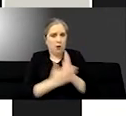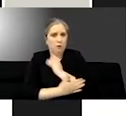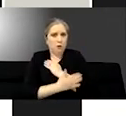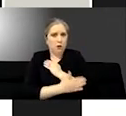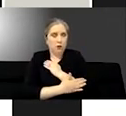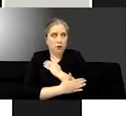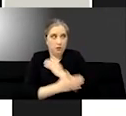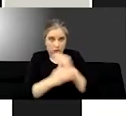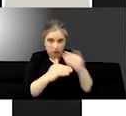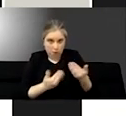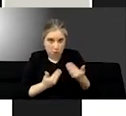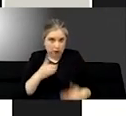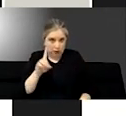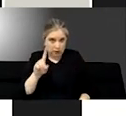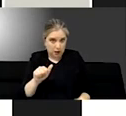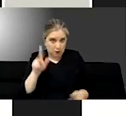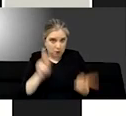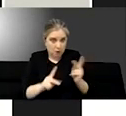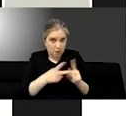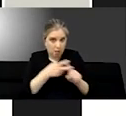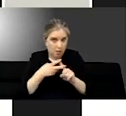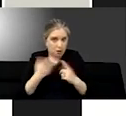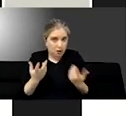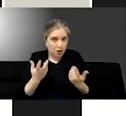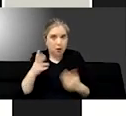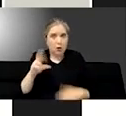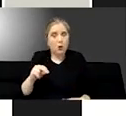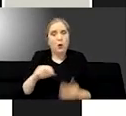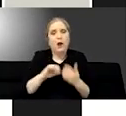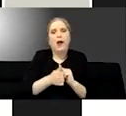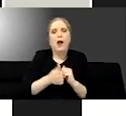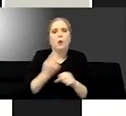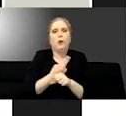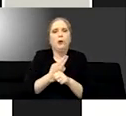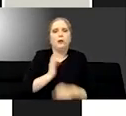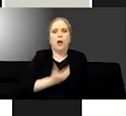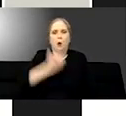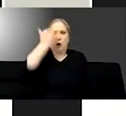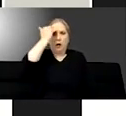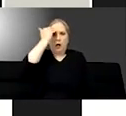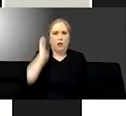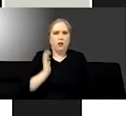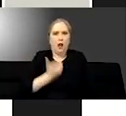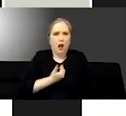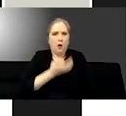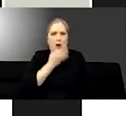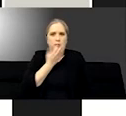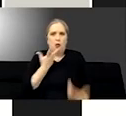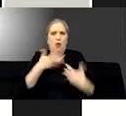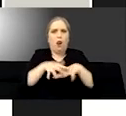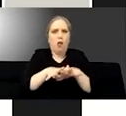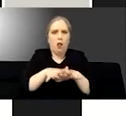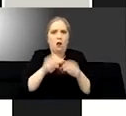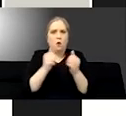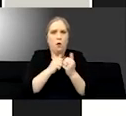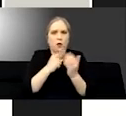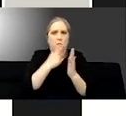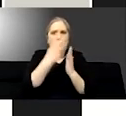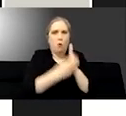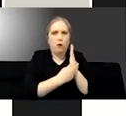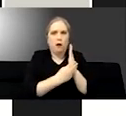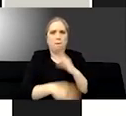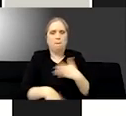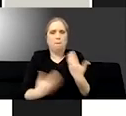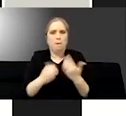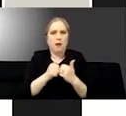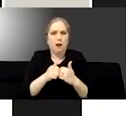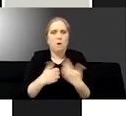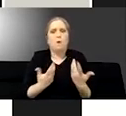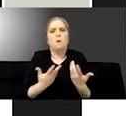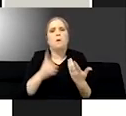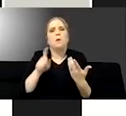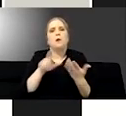How are we taking our knowledge and expertise and integrating them into those programs? You know, we need to be more -- we need to be involved in high schools, but we also need to be involved with people who had jobs, where they might have become injured and not had the highest level of education.